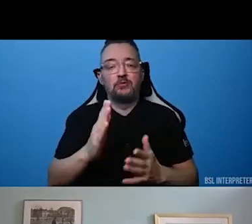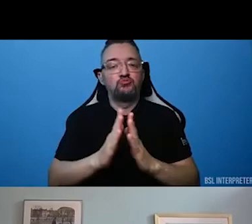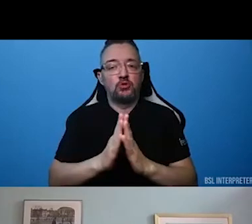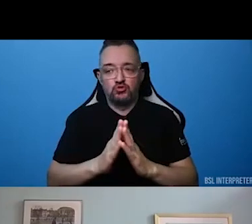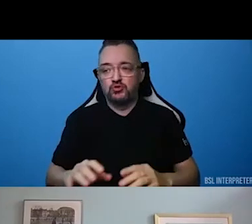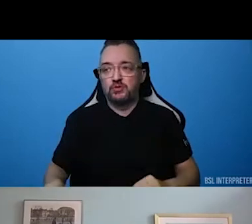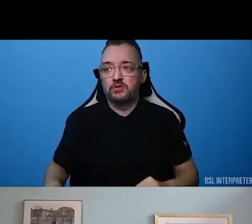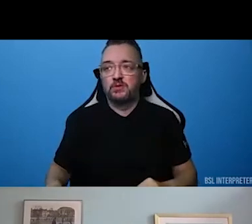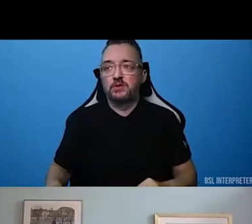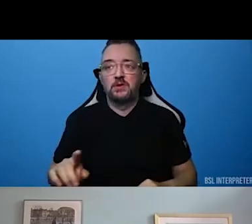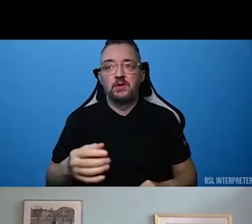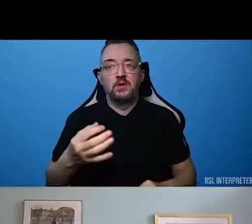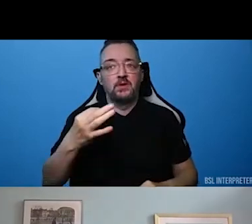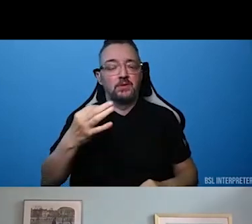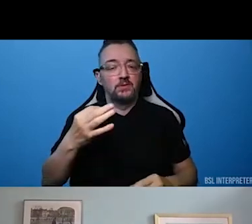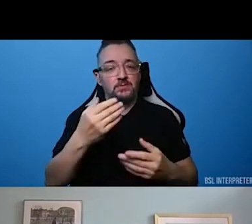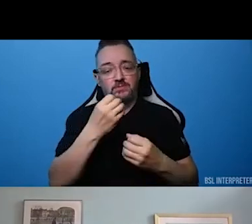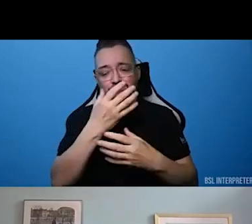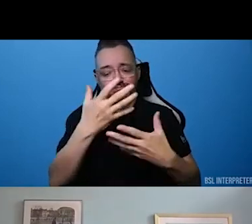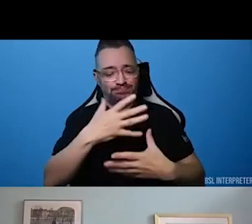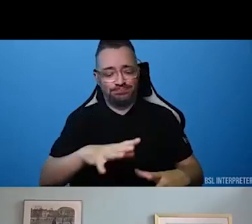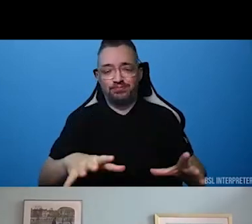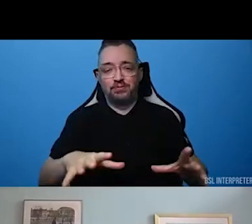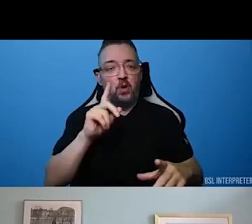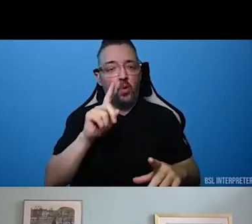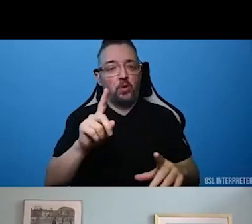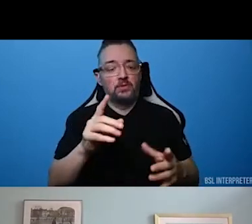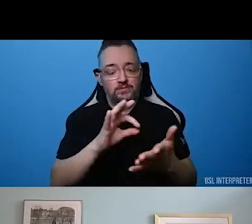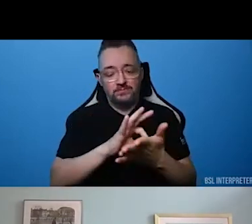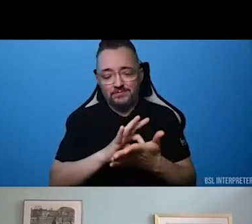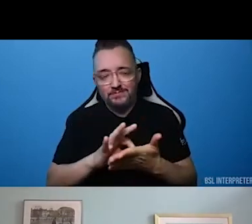And its white elegance speaks of innocence and holiness